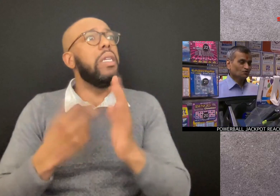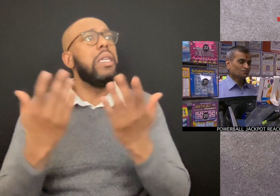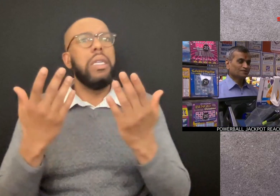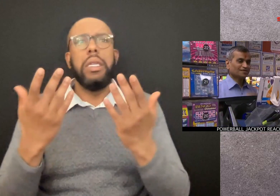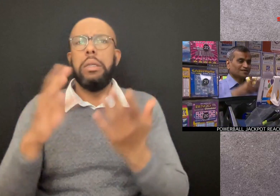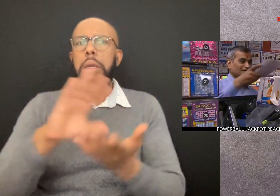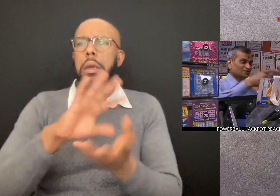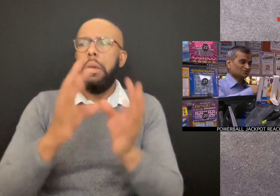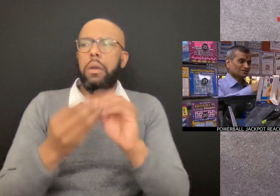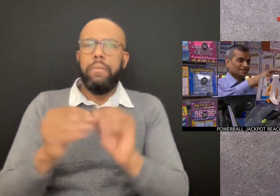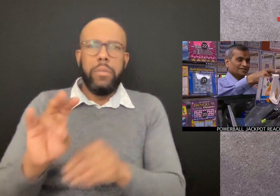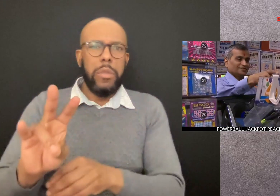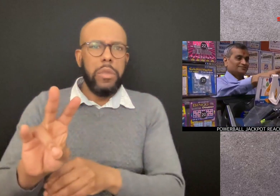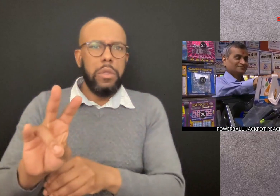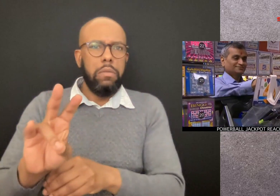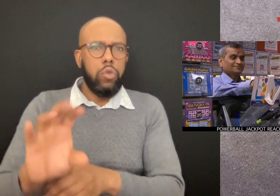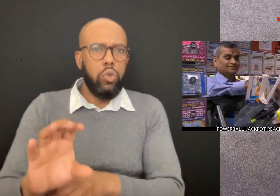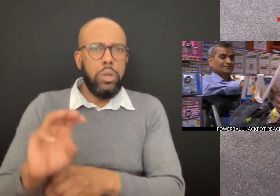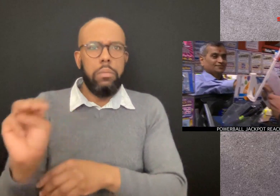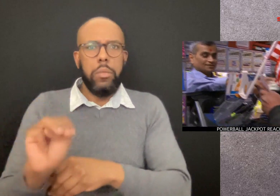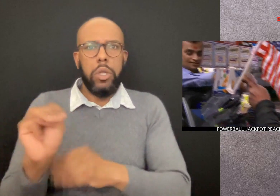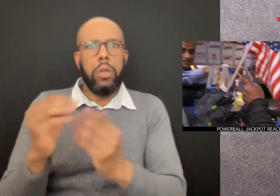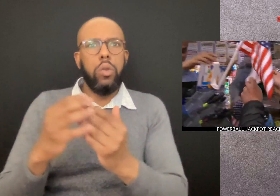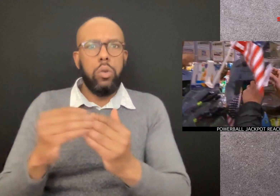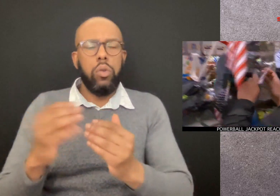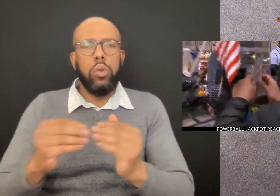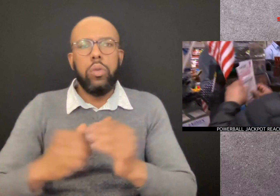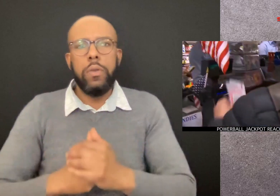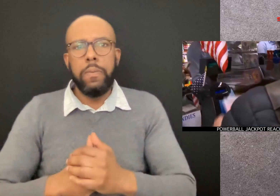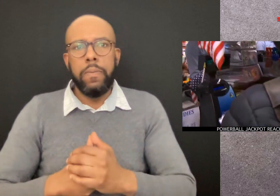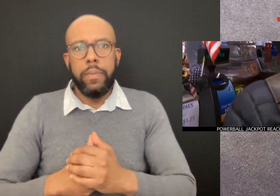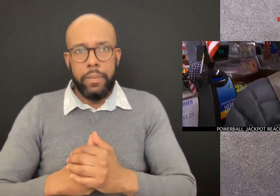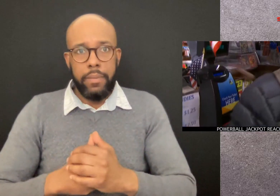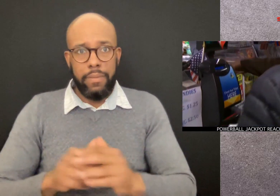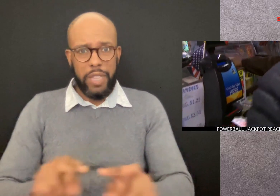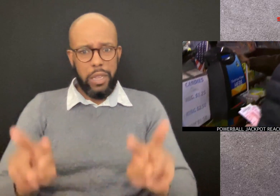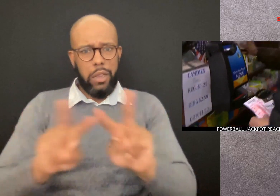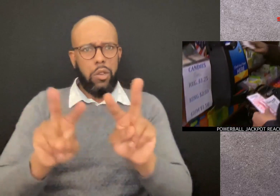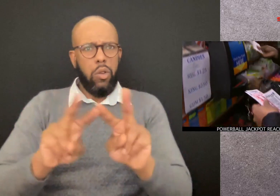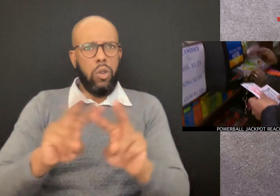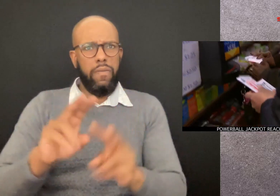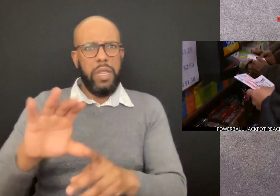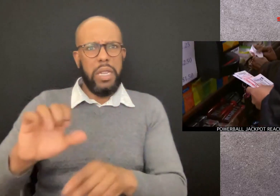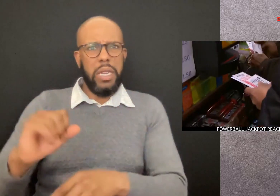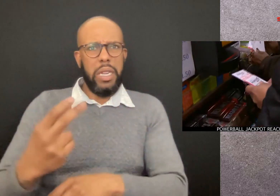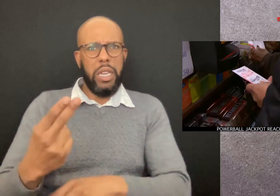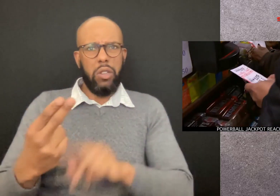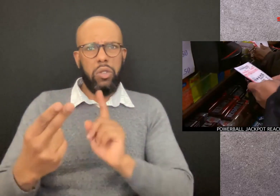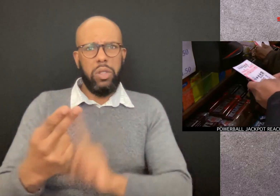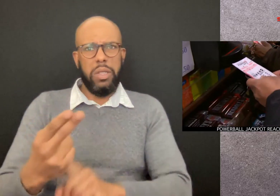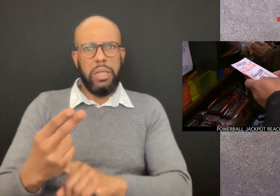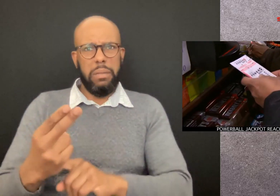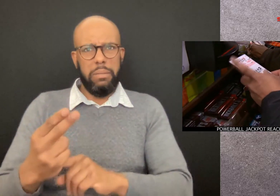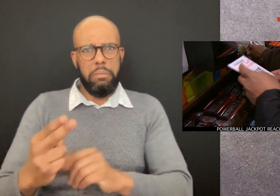No ticket matched all six numbers in Wednesday's drawing which was estimated at 700 million dollars.